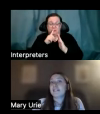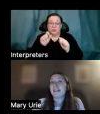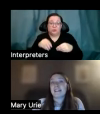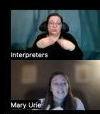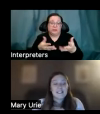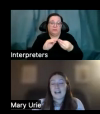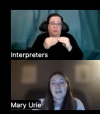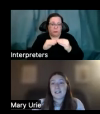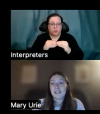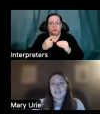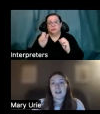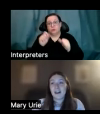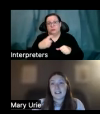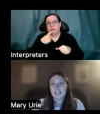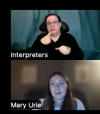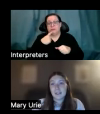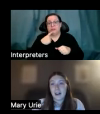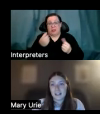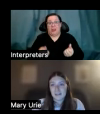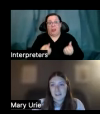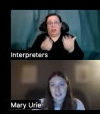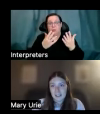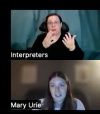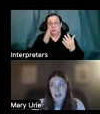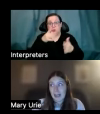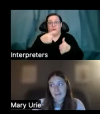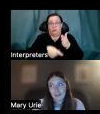say this is how much it costs, it would cost for us to pay for